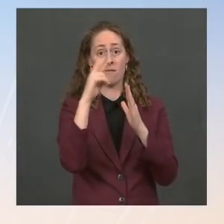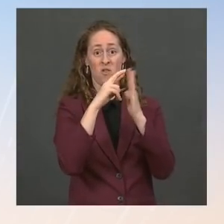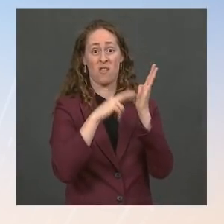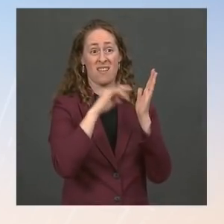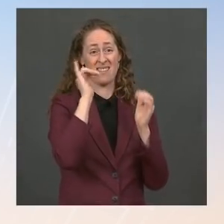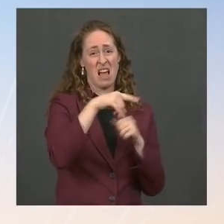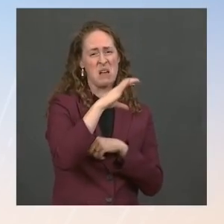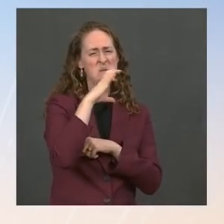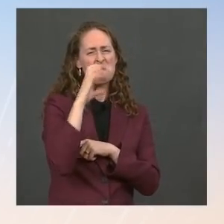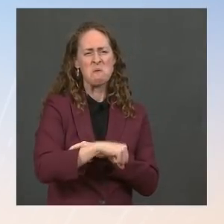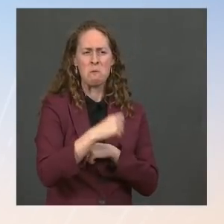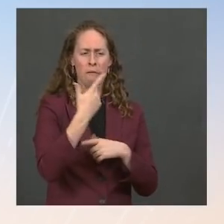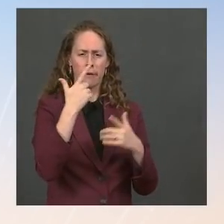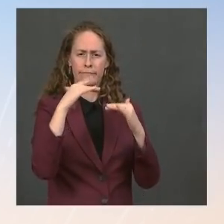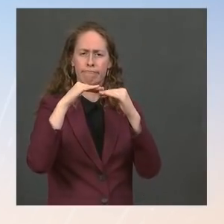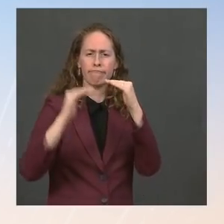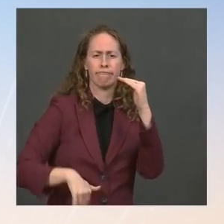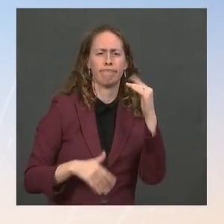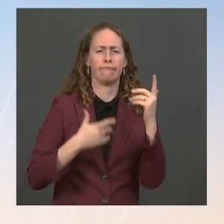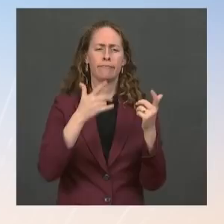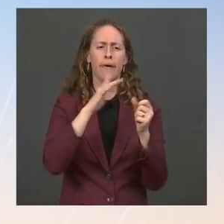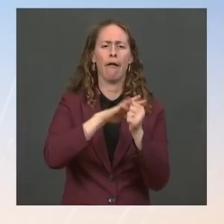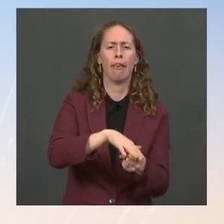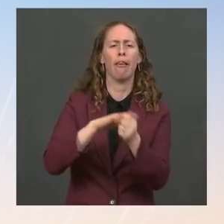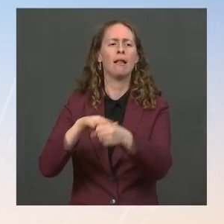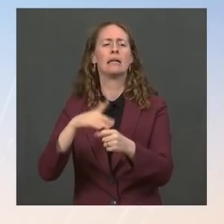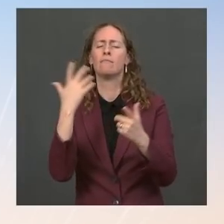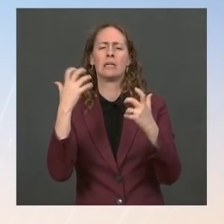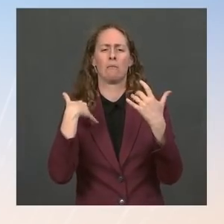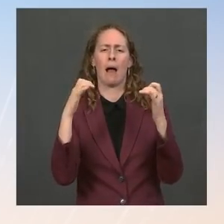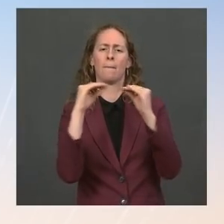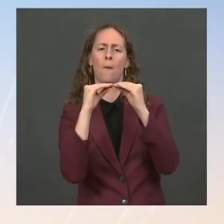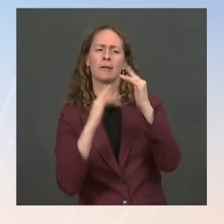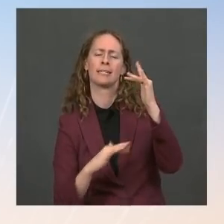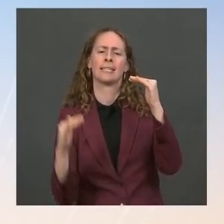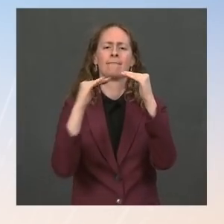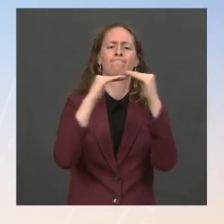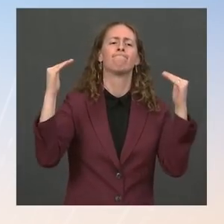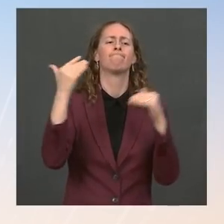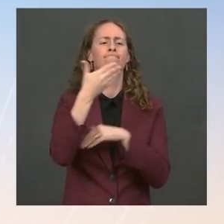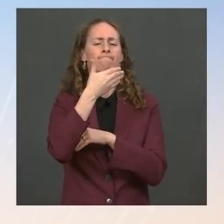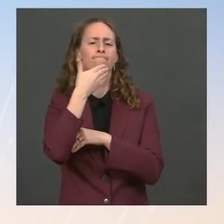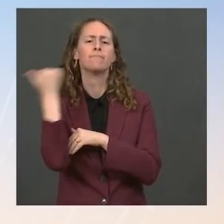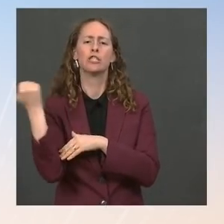And so, this was an effort to pursue that. As was announced in a call earlier today,